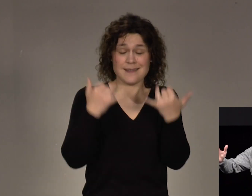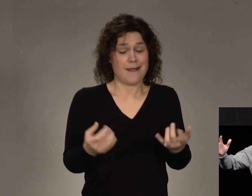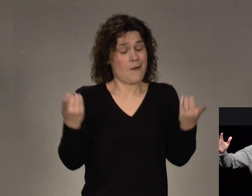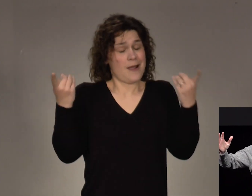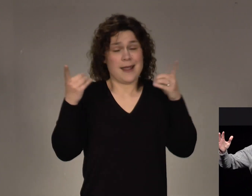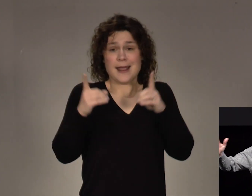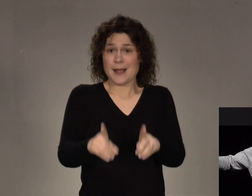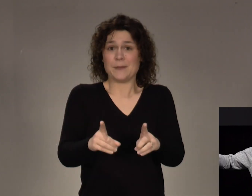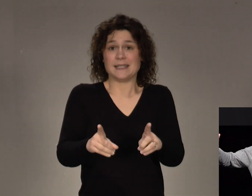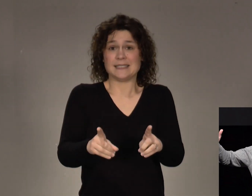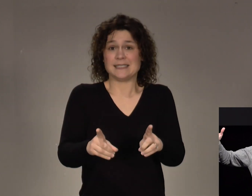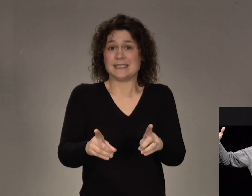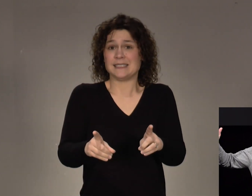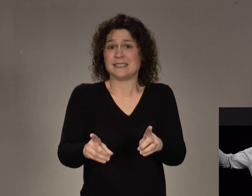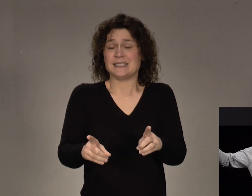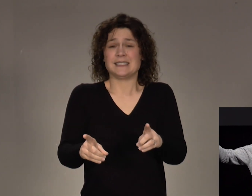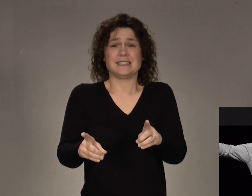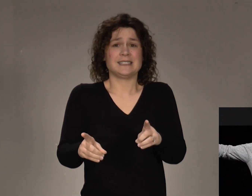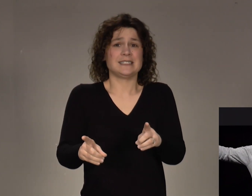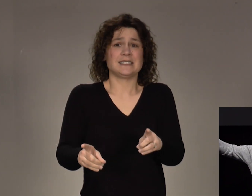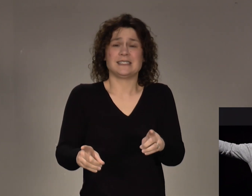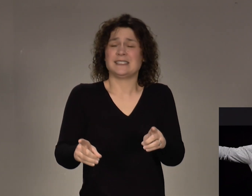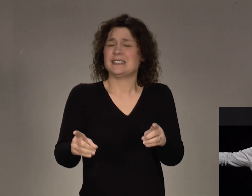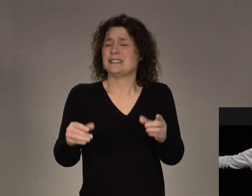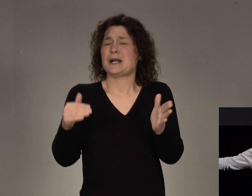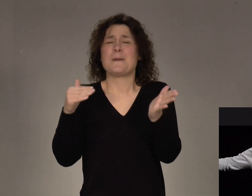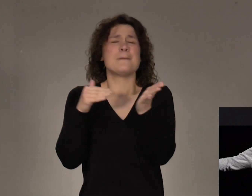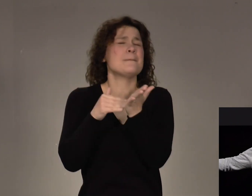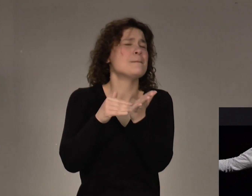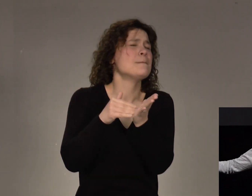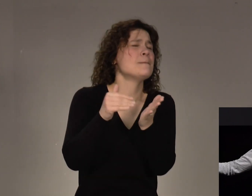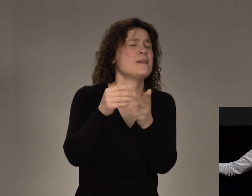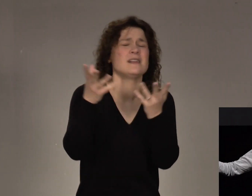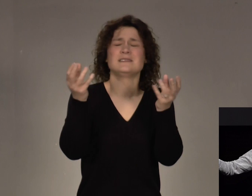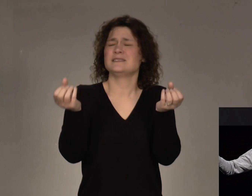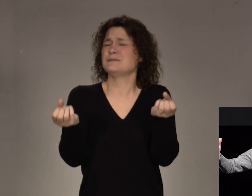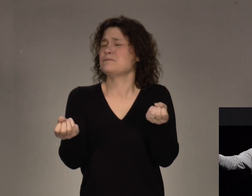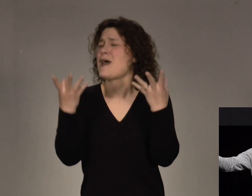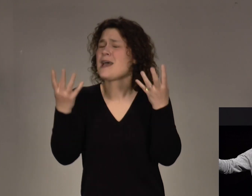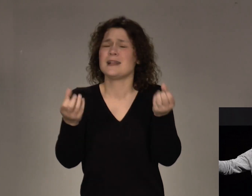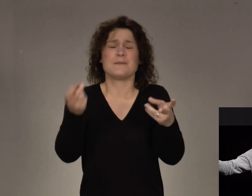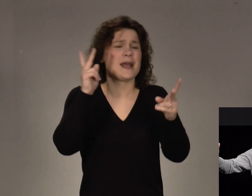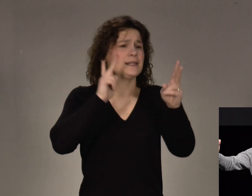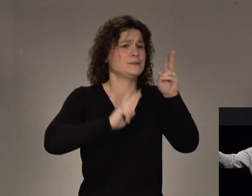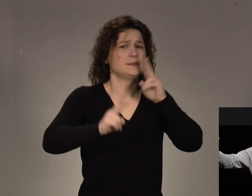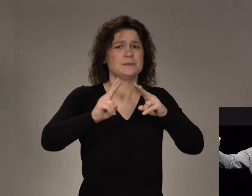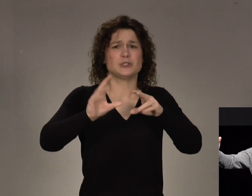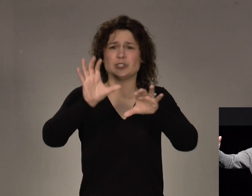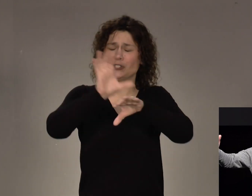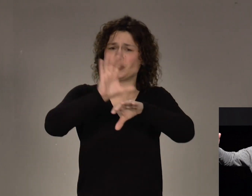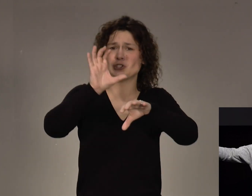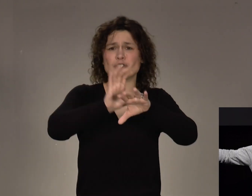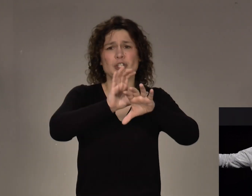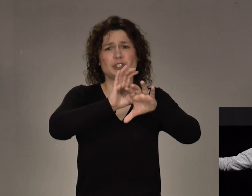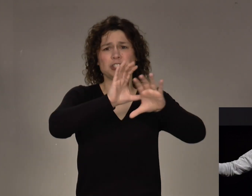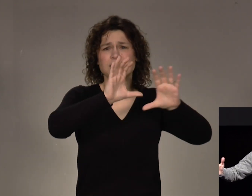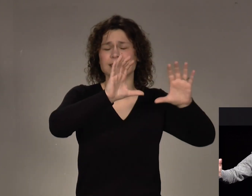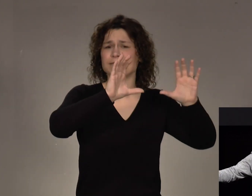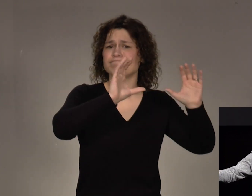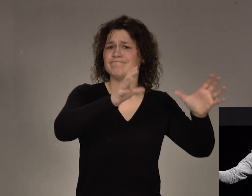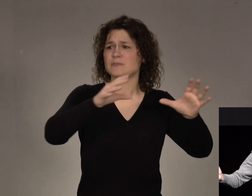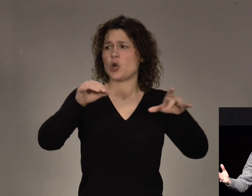tens of hundreds of thousands of congregations are gathering in homes.